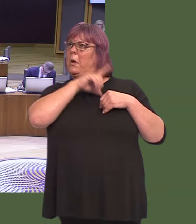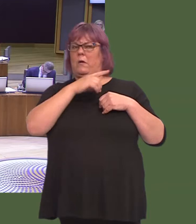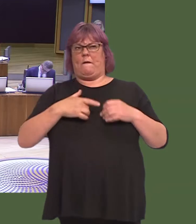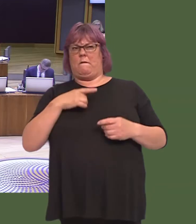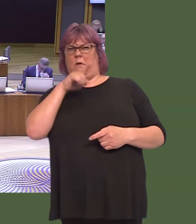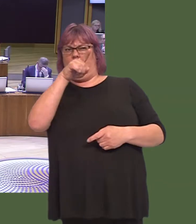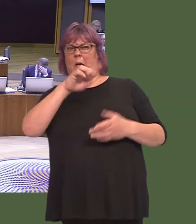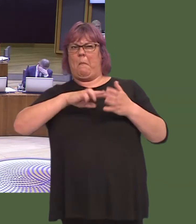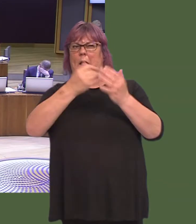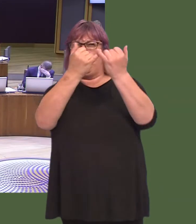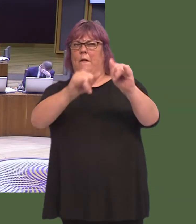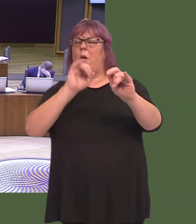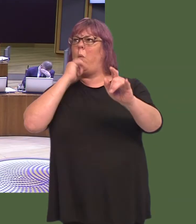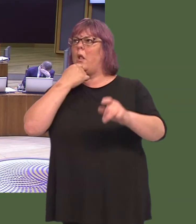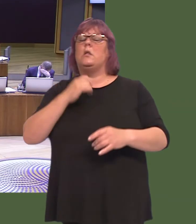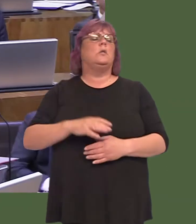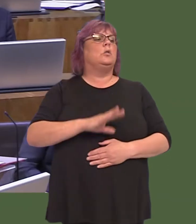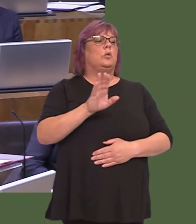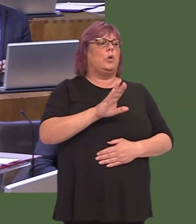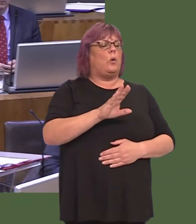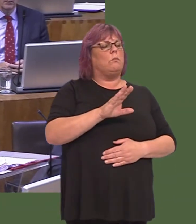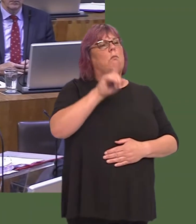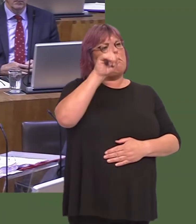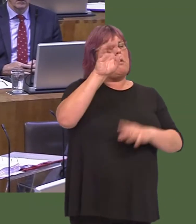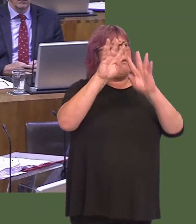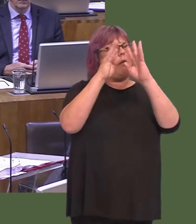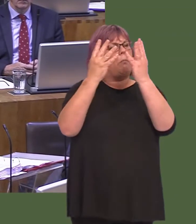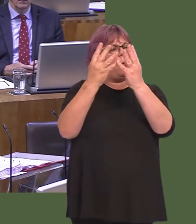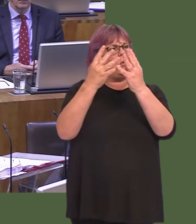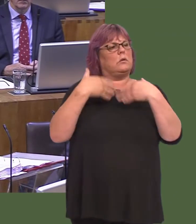Carwyn Jones AM: The health Secretary updated Members last week on the progress made in some areas.